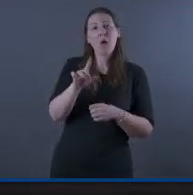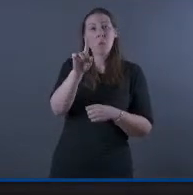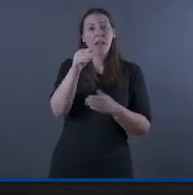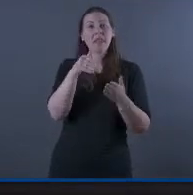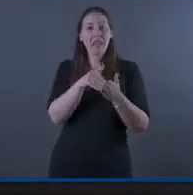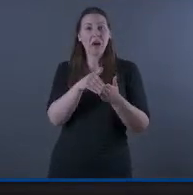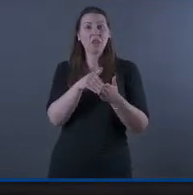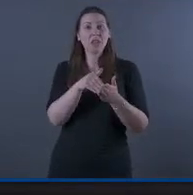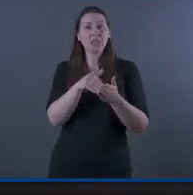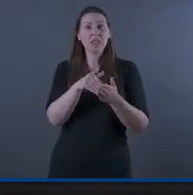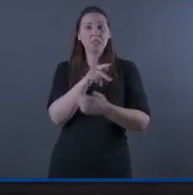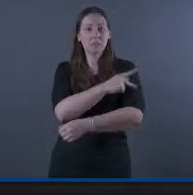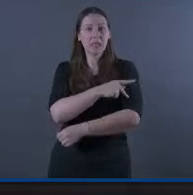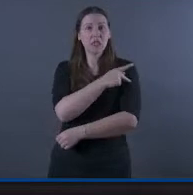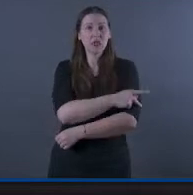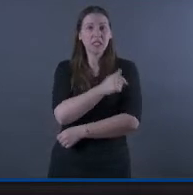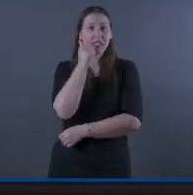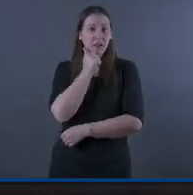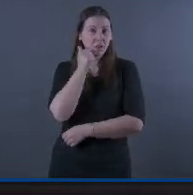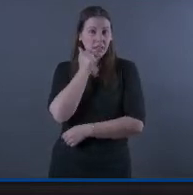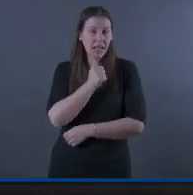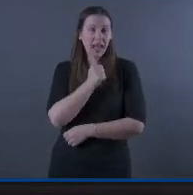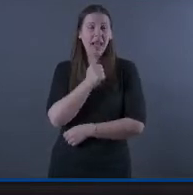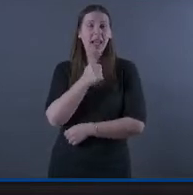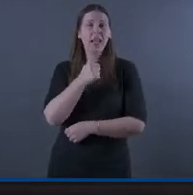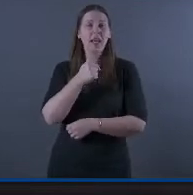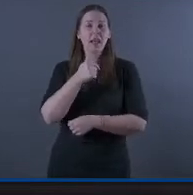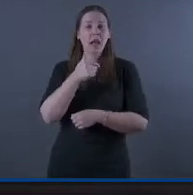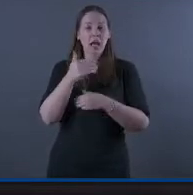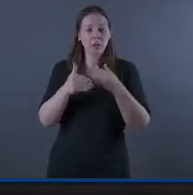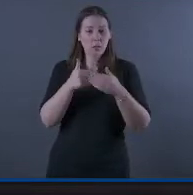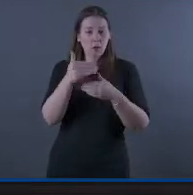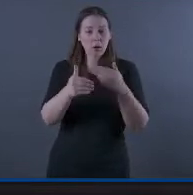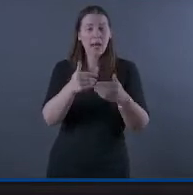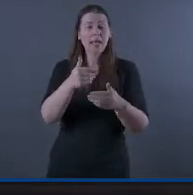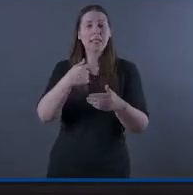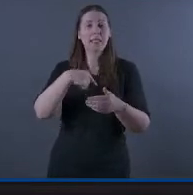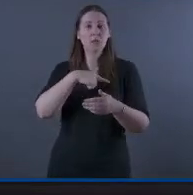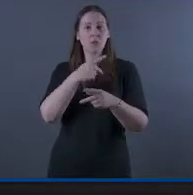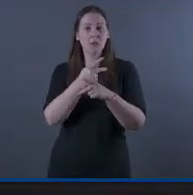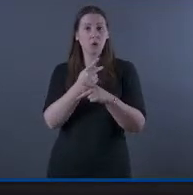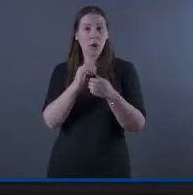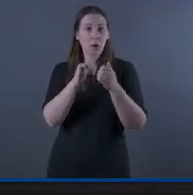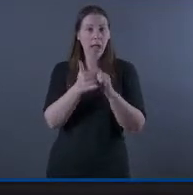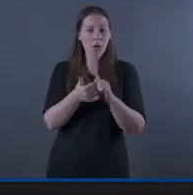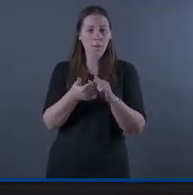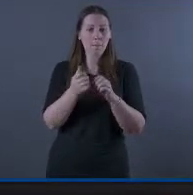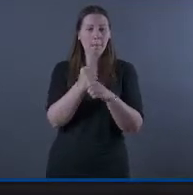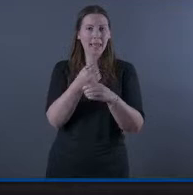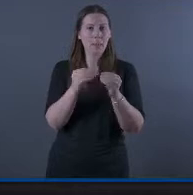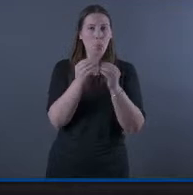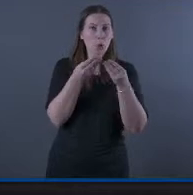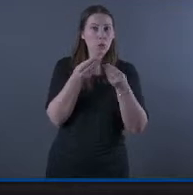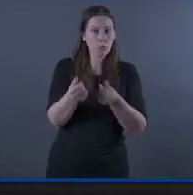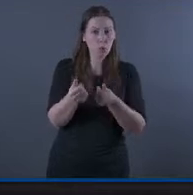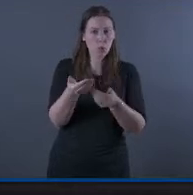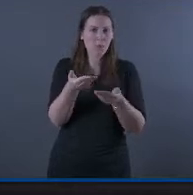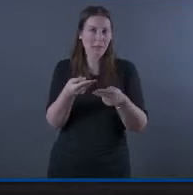we find more efficiencies and can potentially even vaccinate a little higher number than that. So that's certainly what we're targeting for us. It's a drive-through system, as you know,